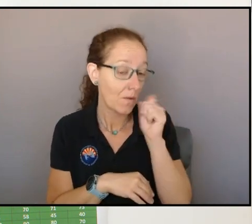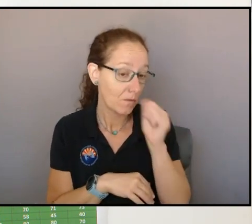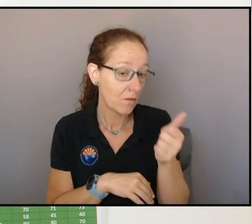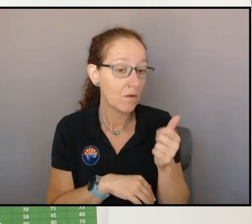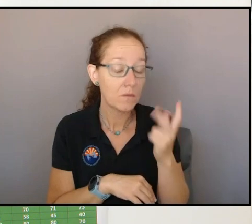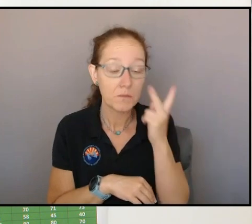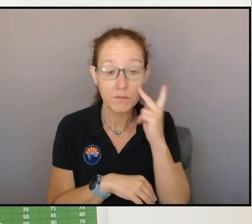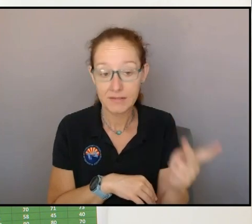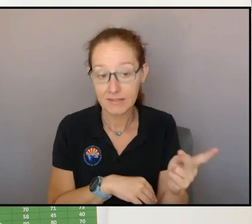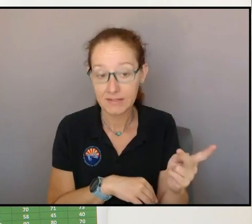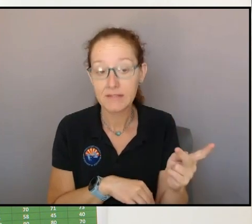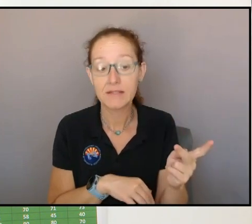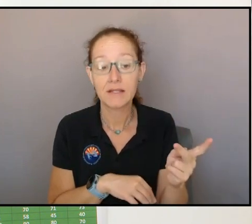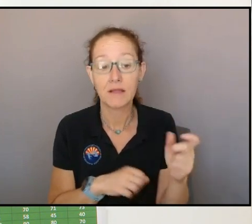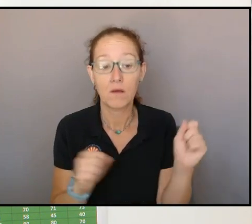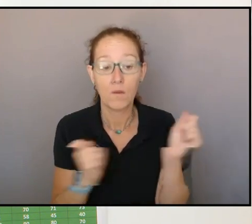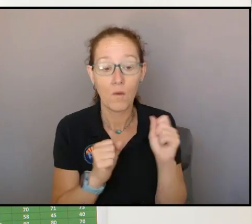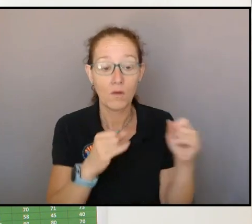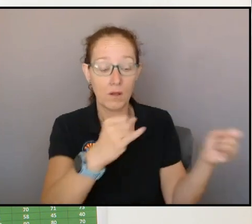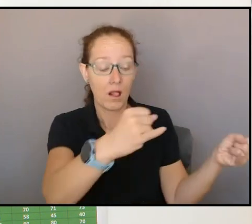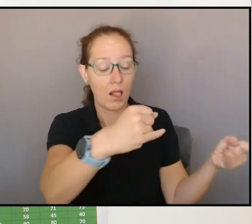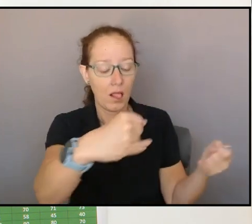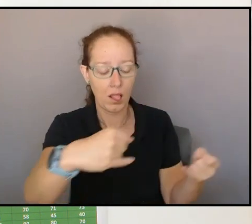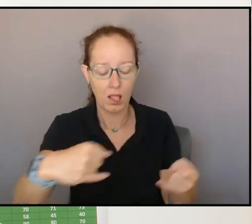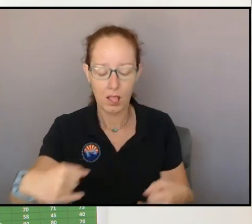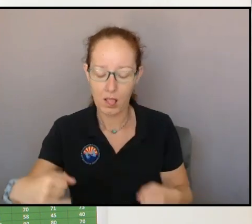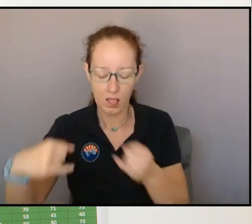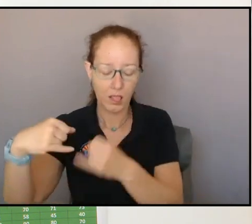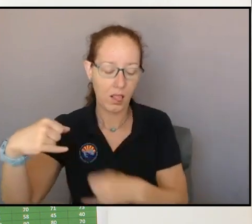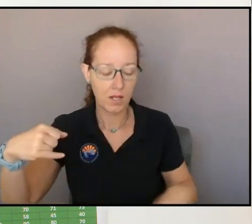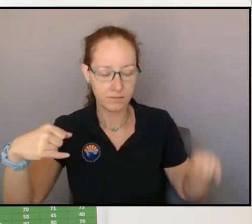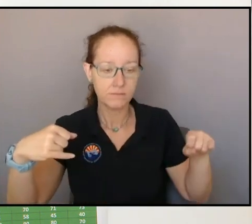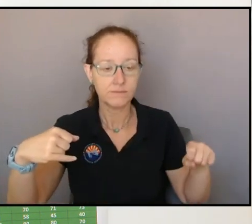Southern New Mexico. Uh still expecting some very heavy rain,